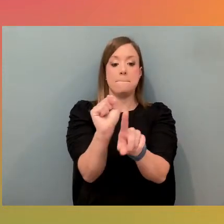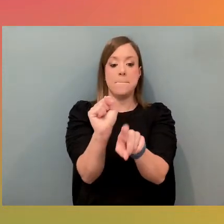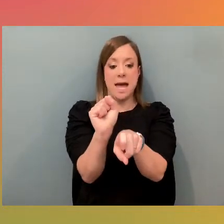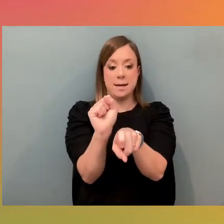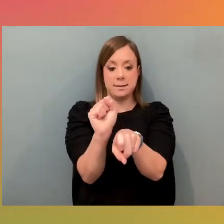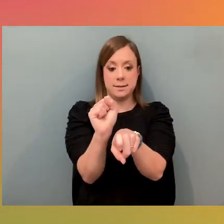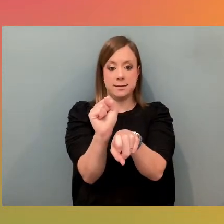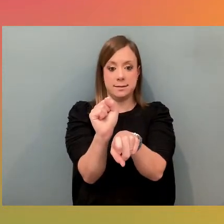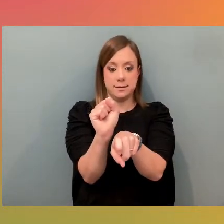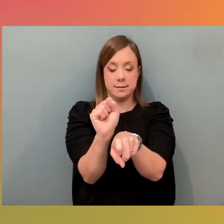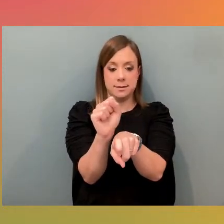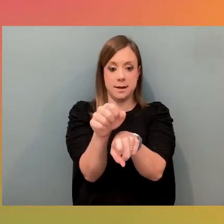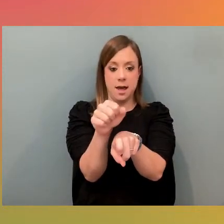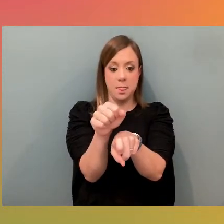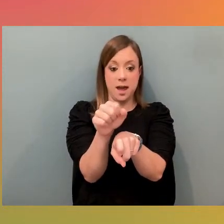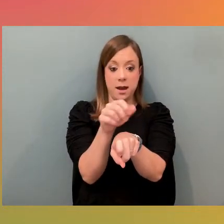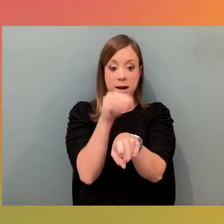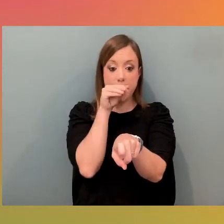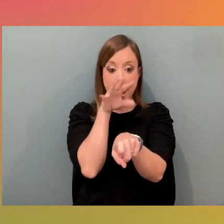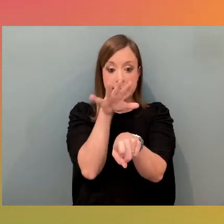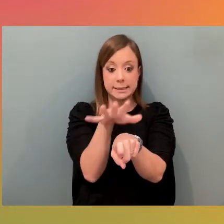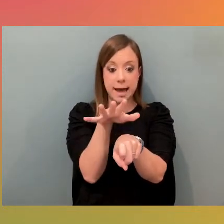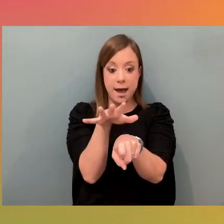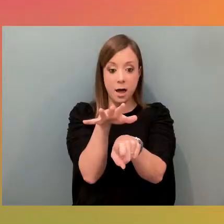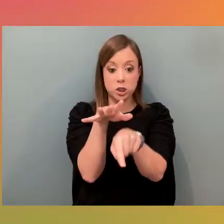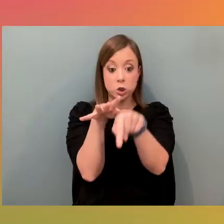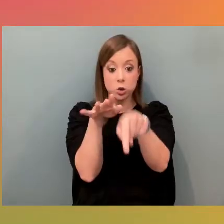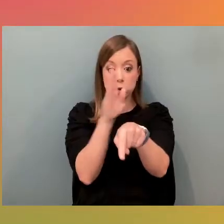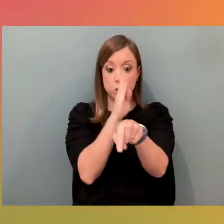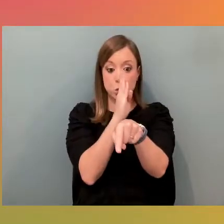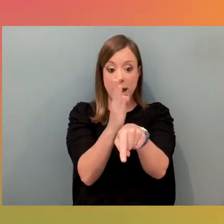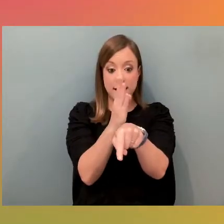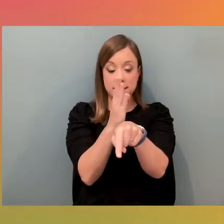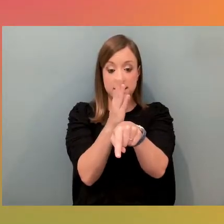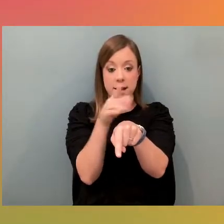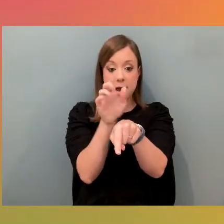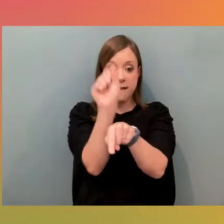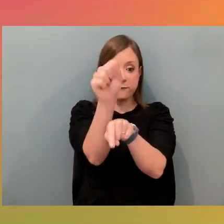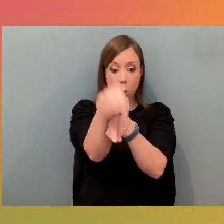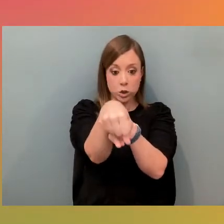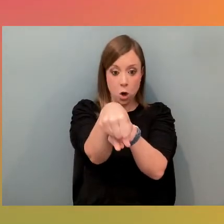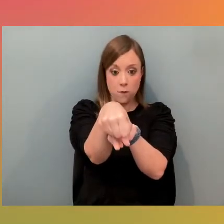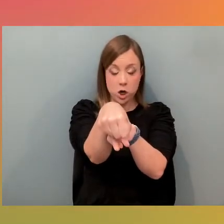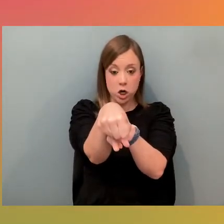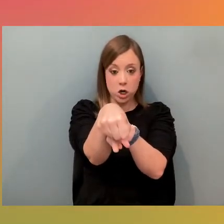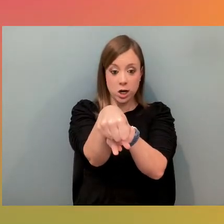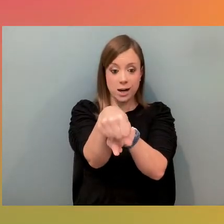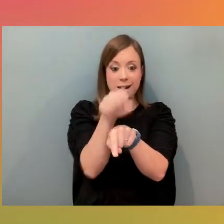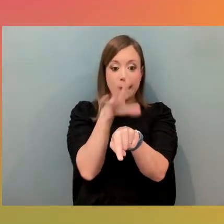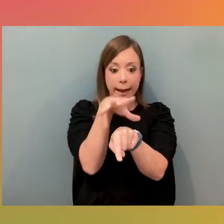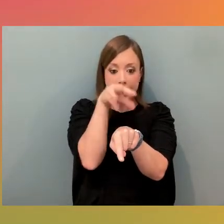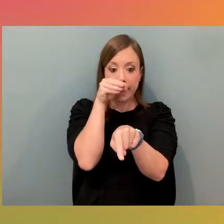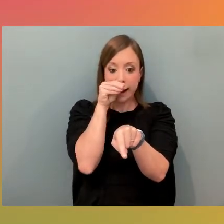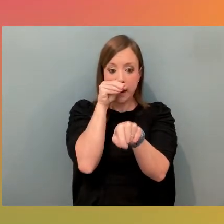THE HEAD AND NECK DOWN.